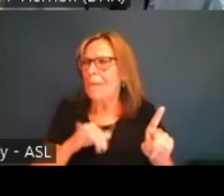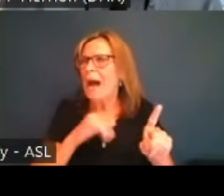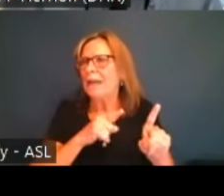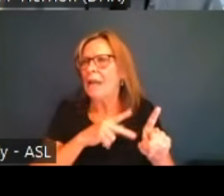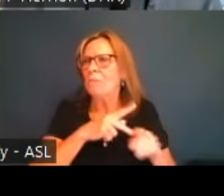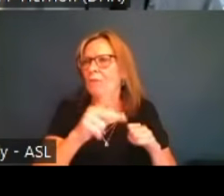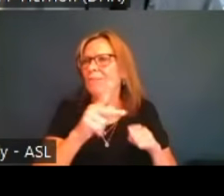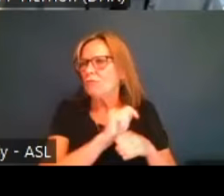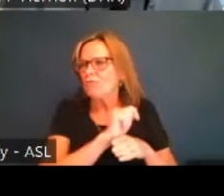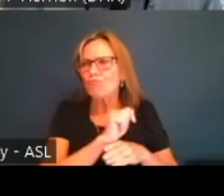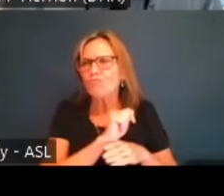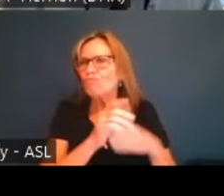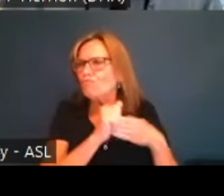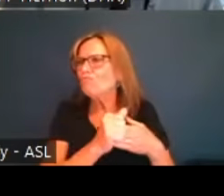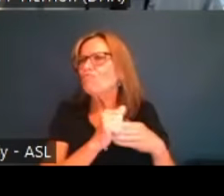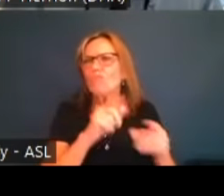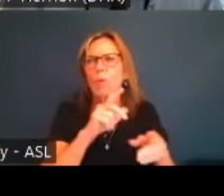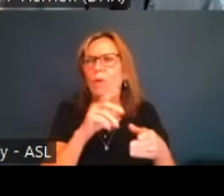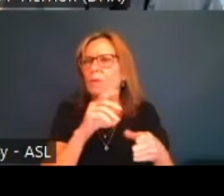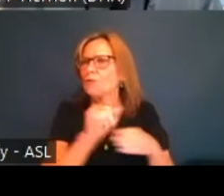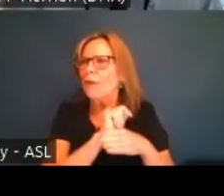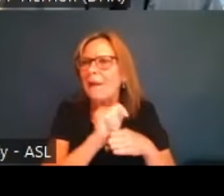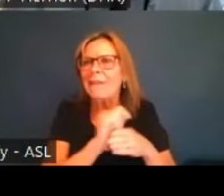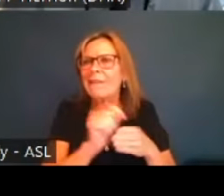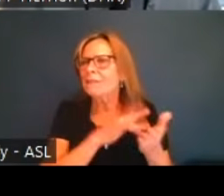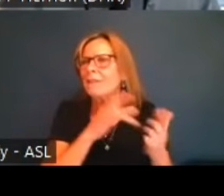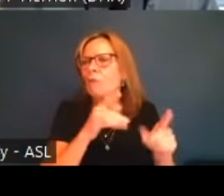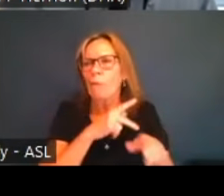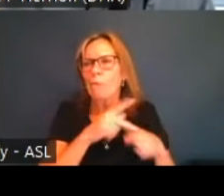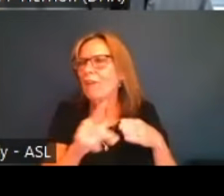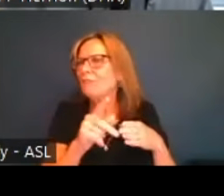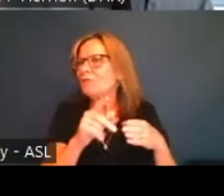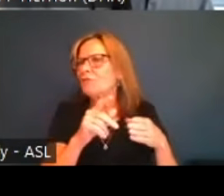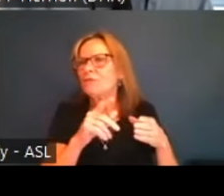And that's the language from the statute,